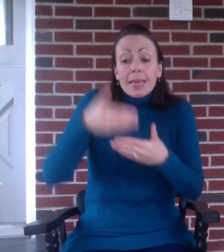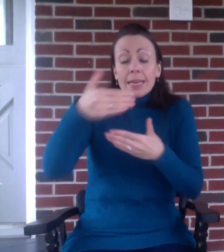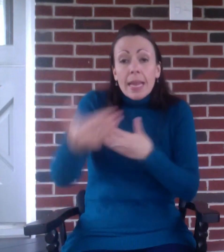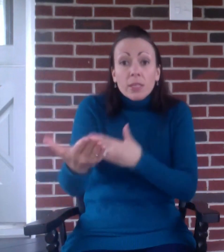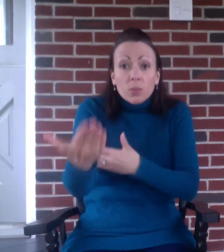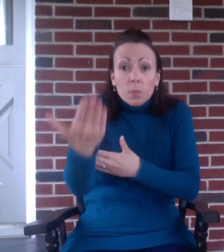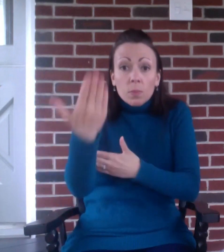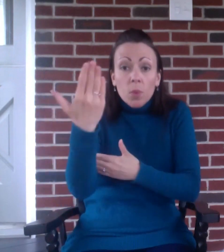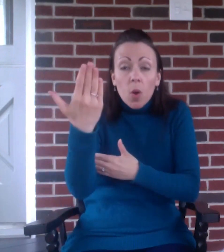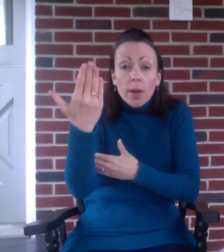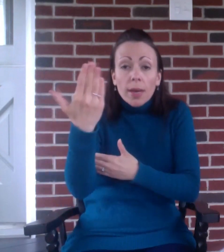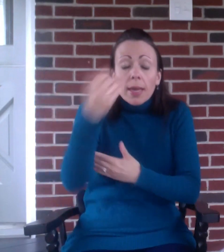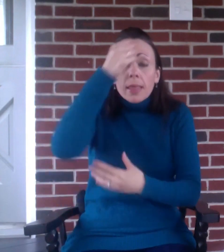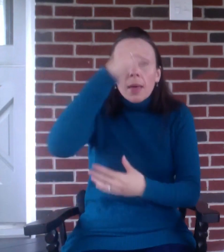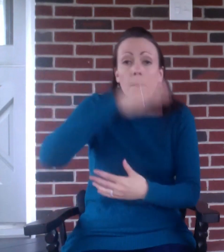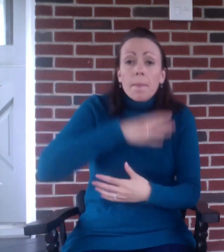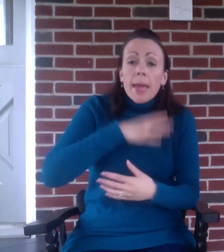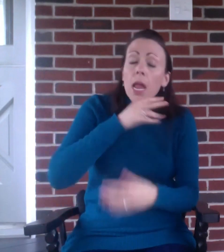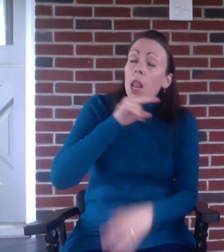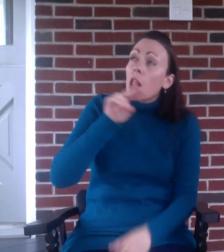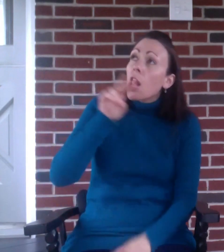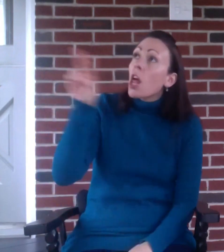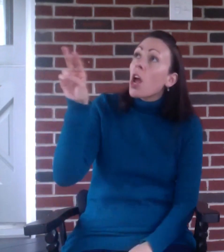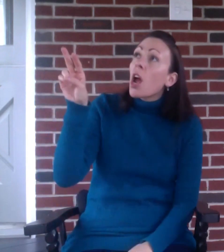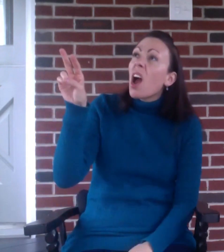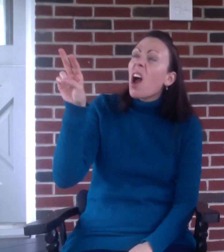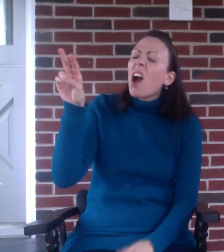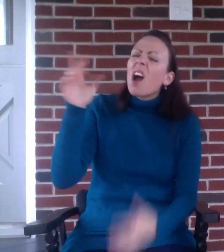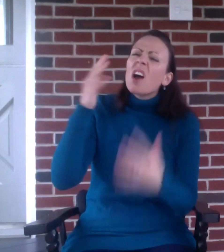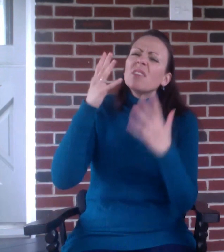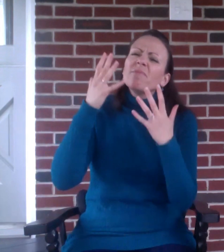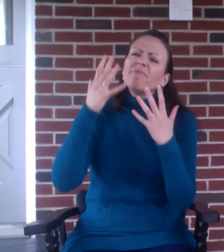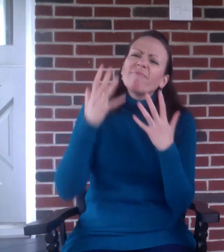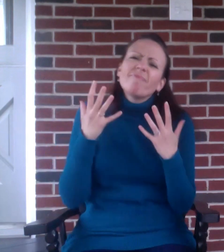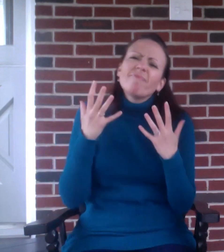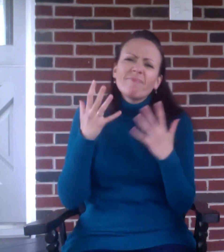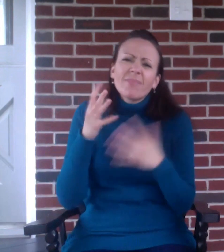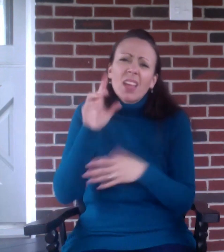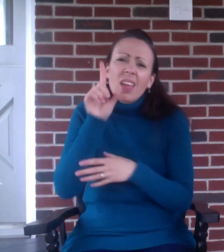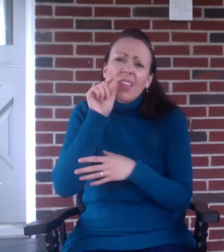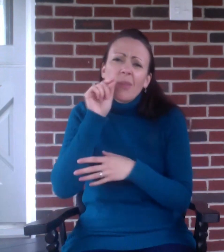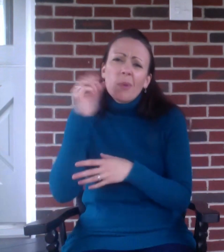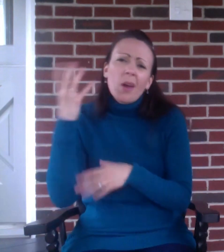I know my daughters love seeing birds in our bird feeders, but they don't stay very long.